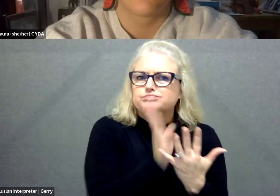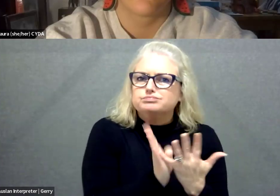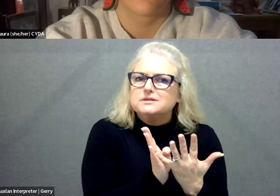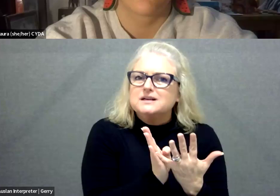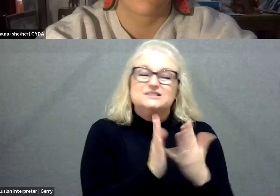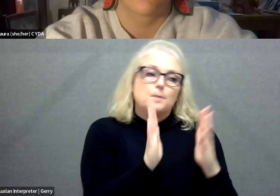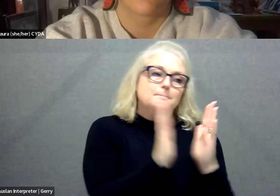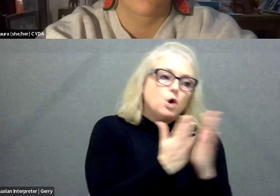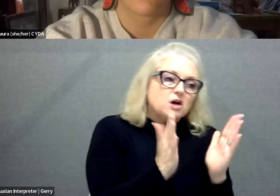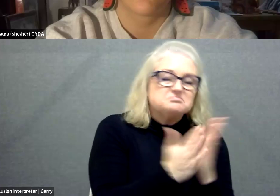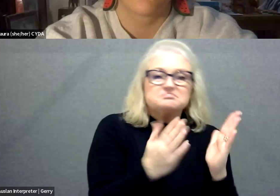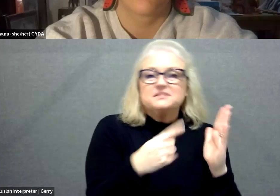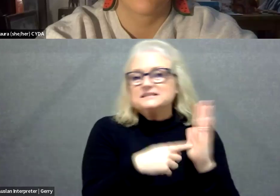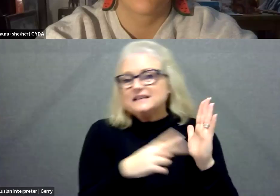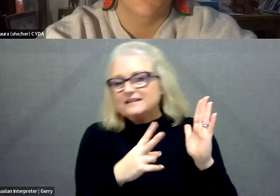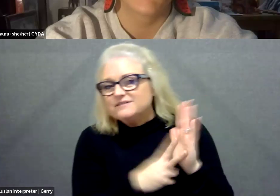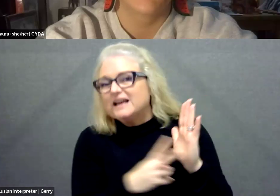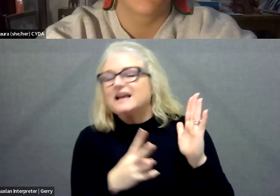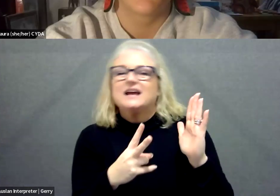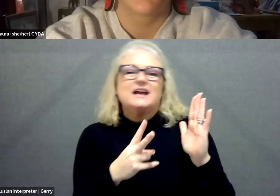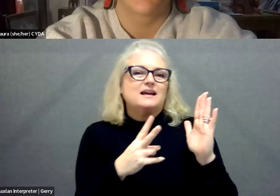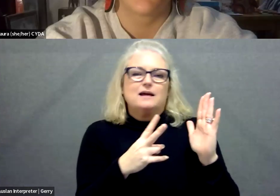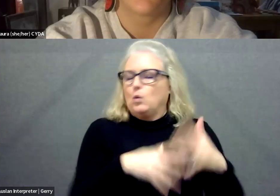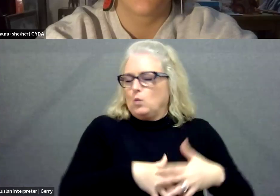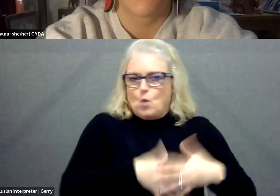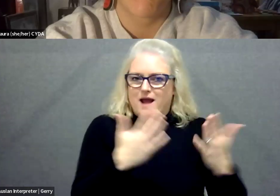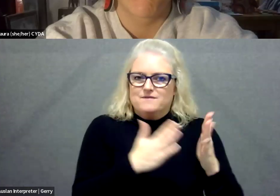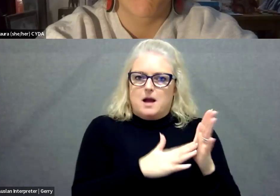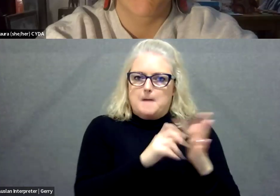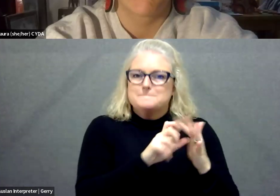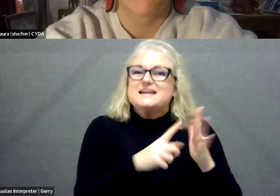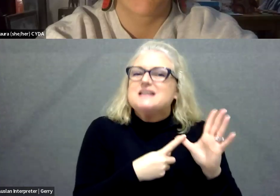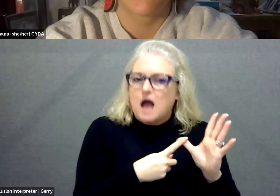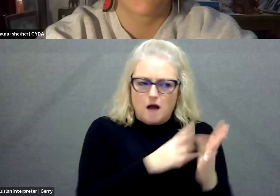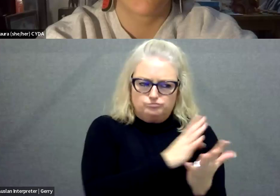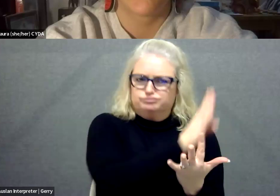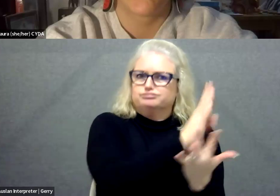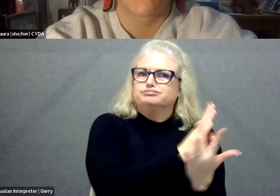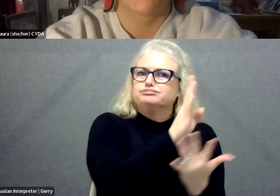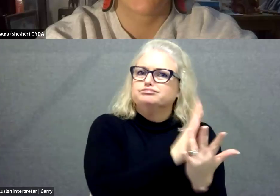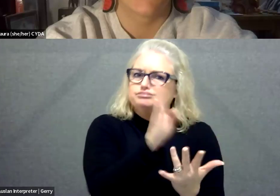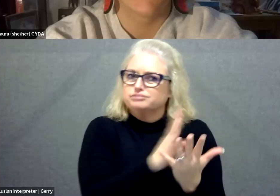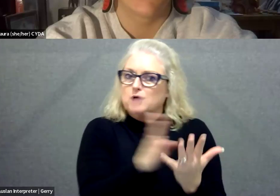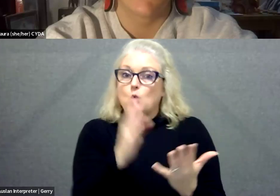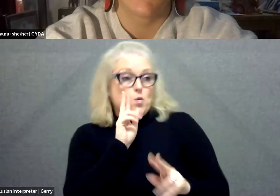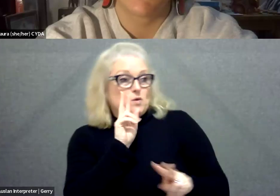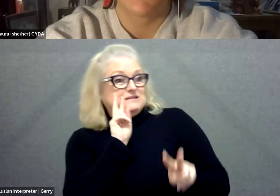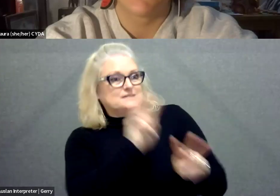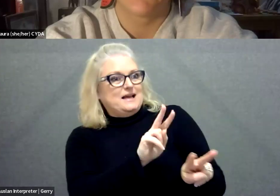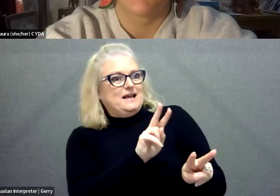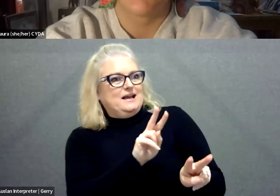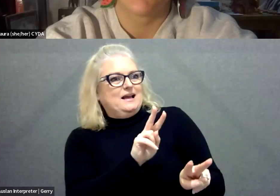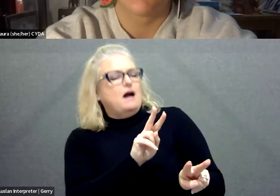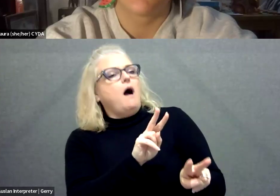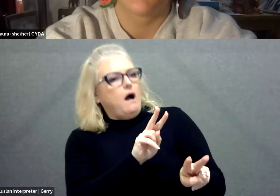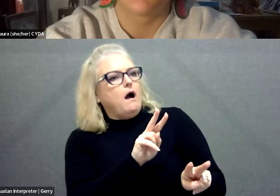TV or whatever can really shape our self image and the way we see ourselves and feel about ourselves.